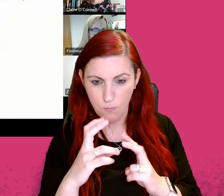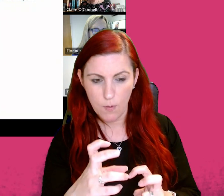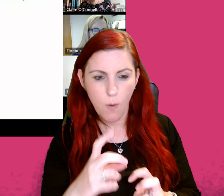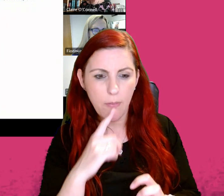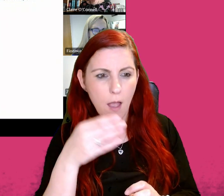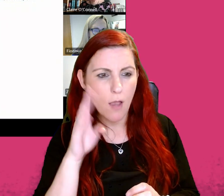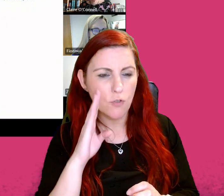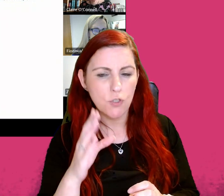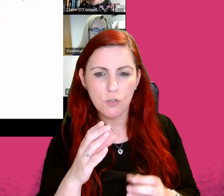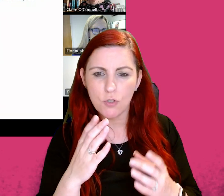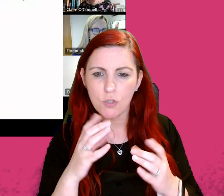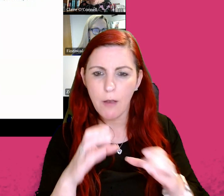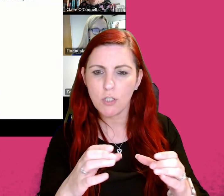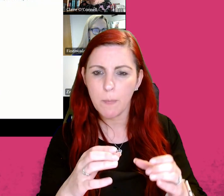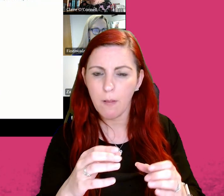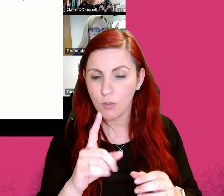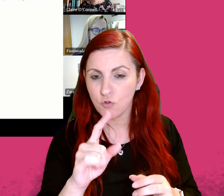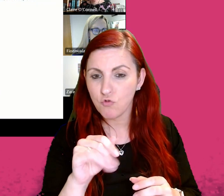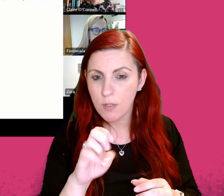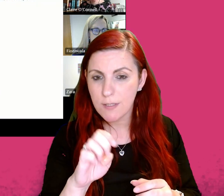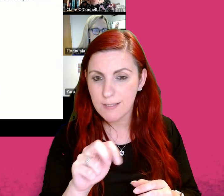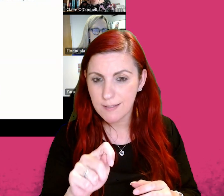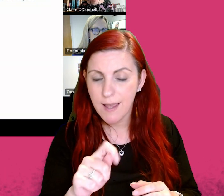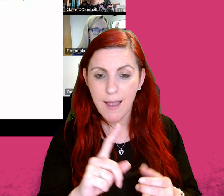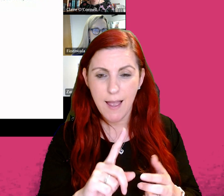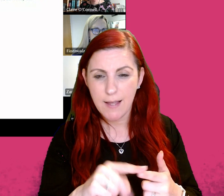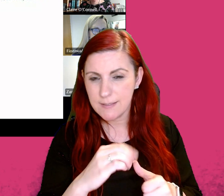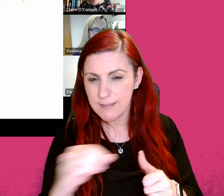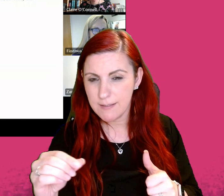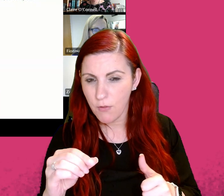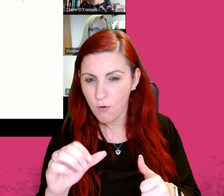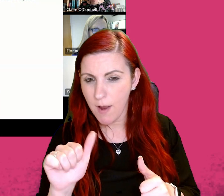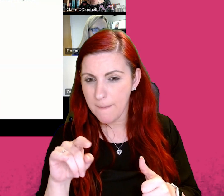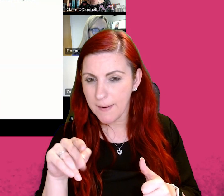Amber Center and our findings came back and people were kind of a little bit not too you know we were